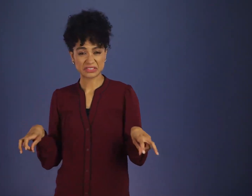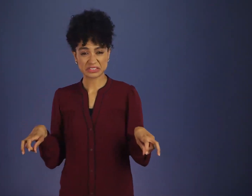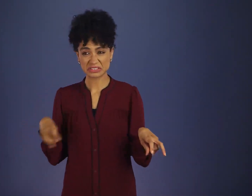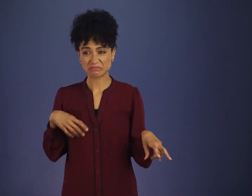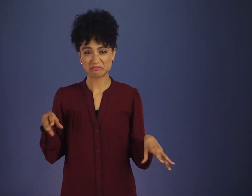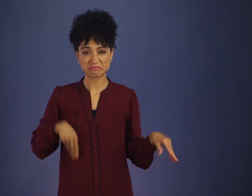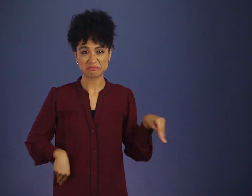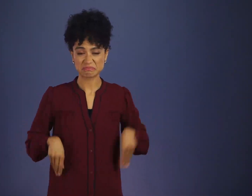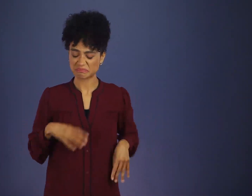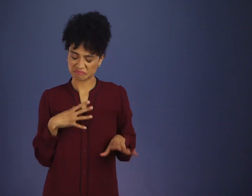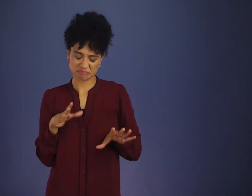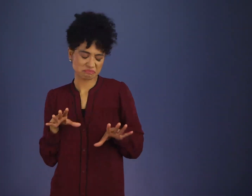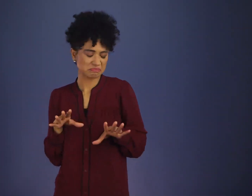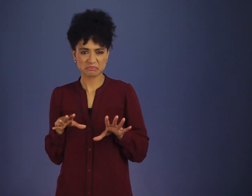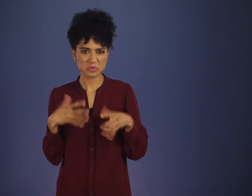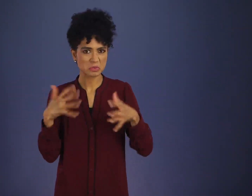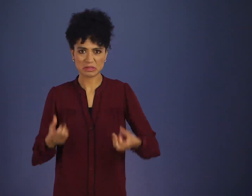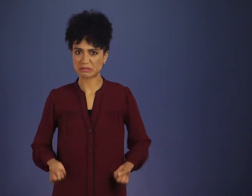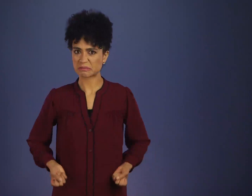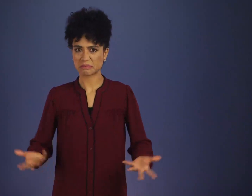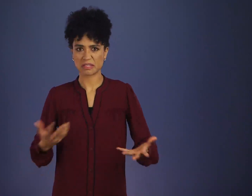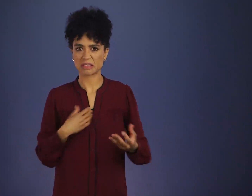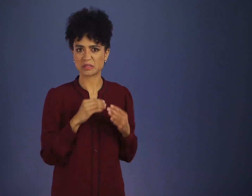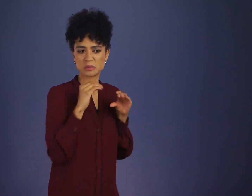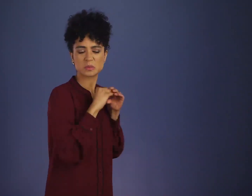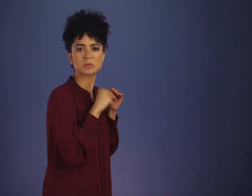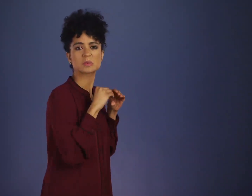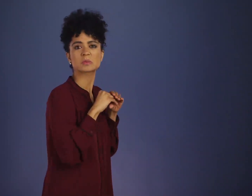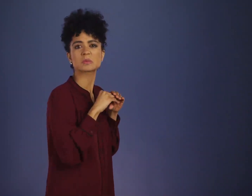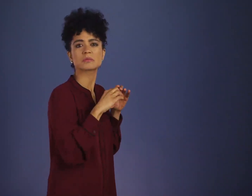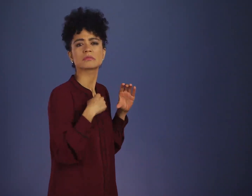Was I a pinchpenny, refusing to support my family properly?